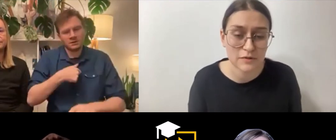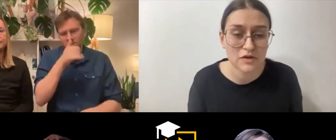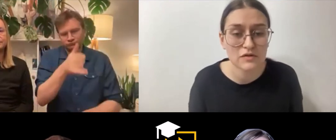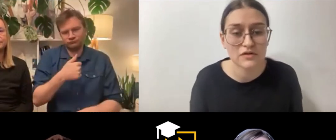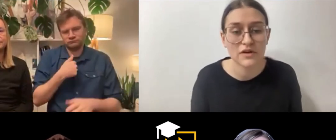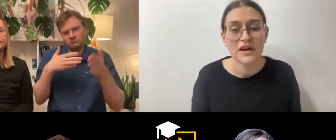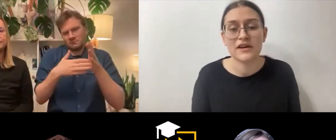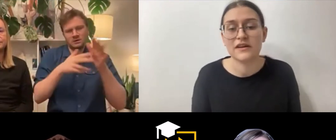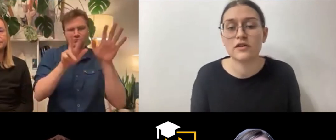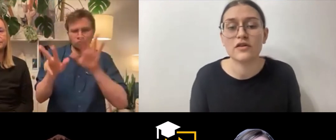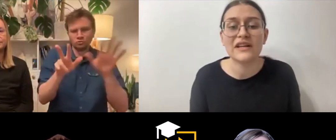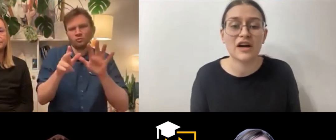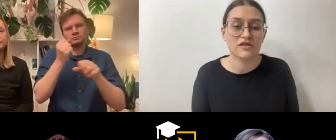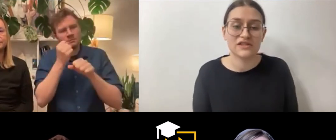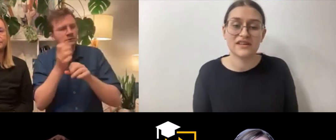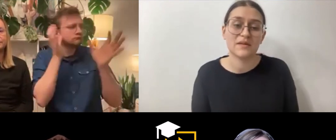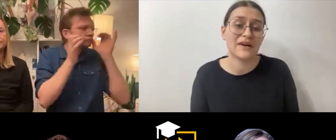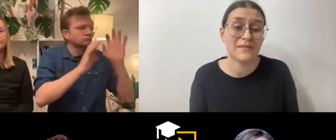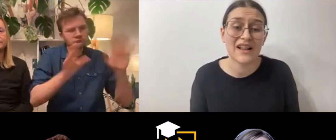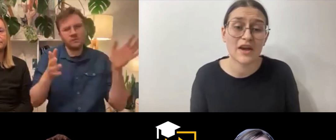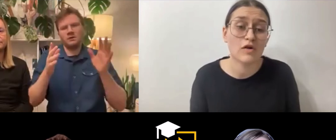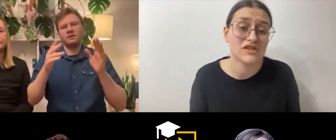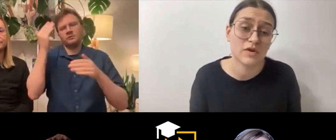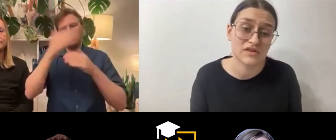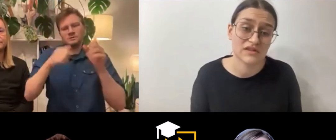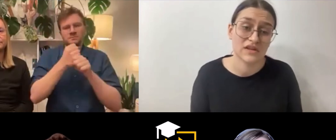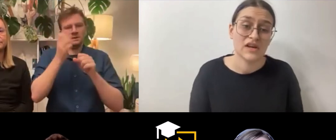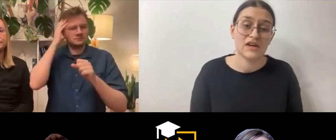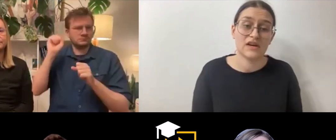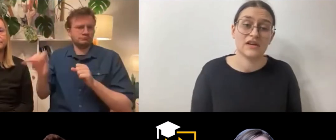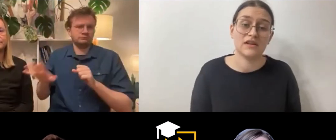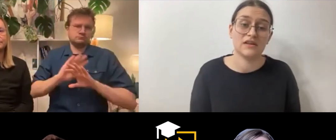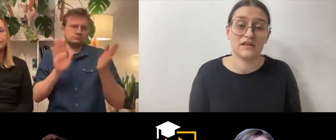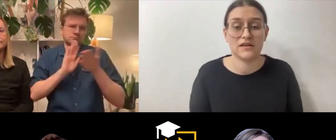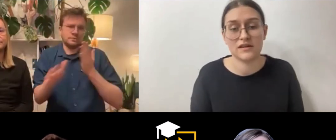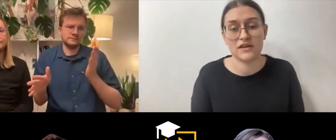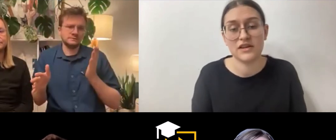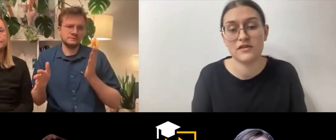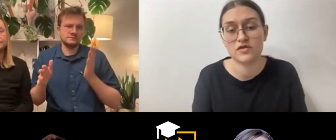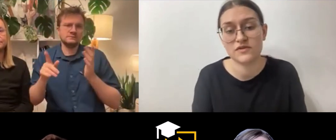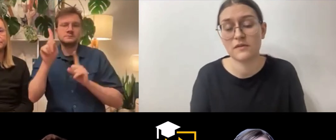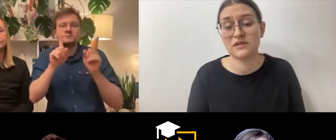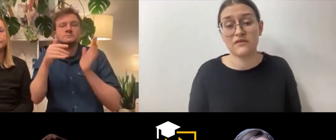At first, I only wore it for several hours and I had to turn it off.